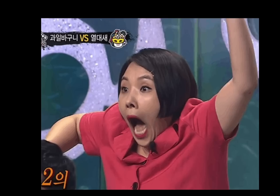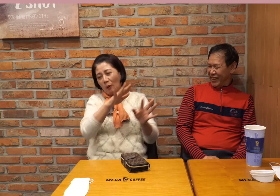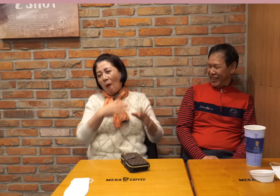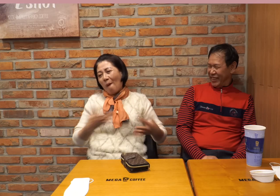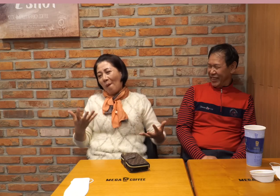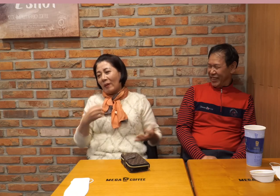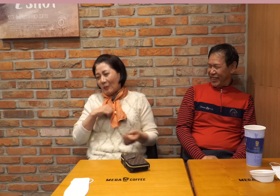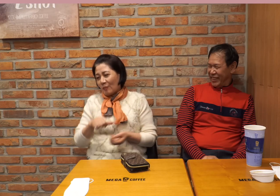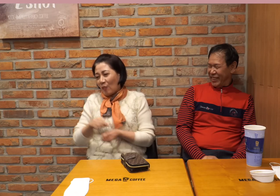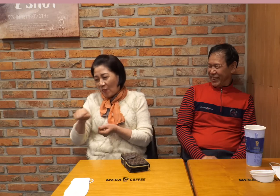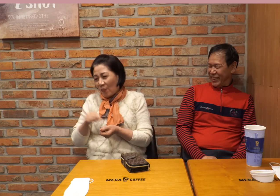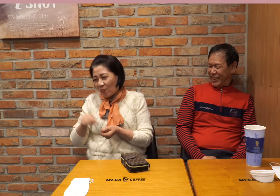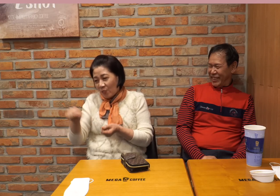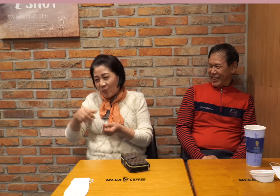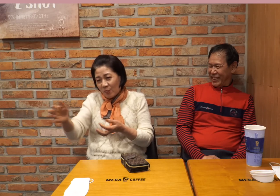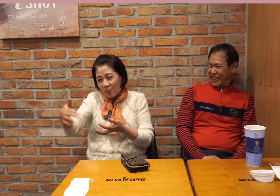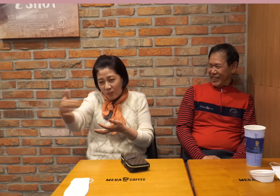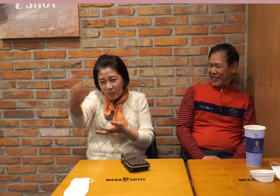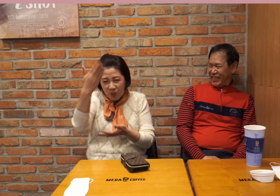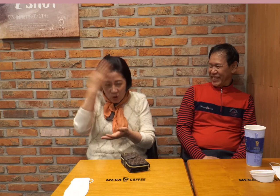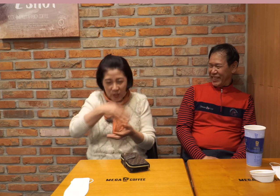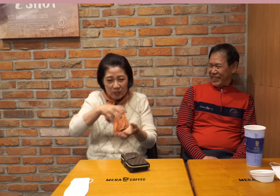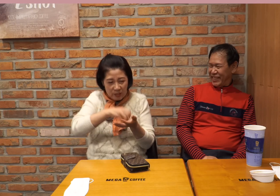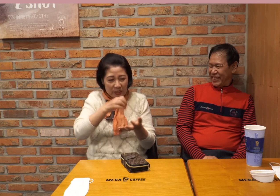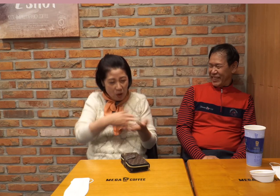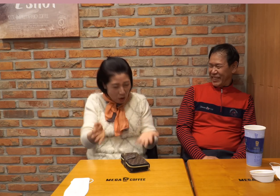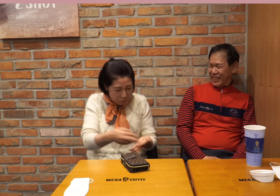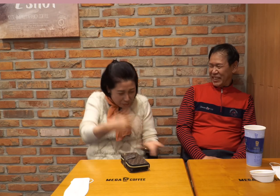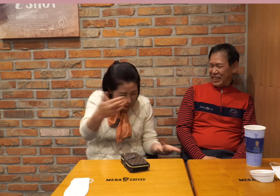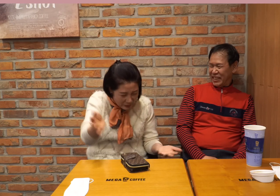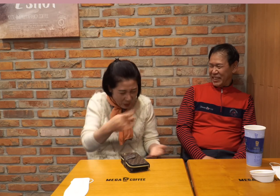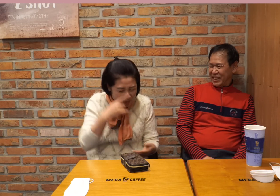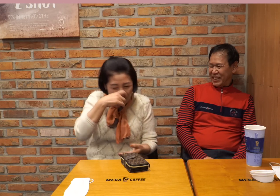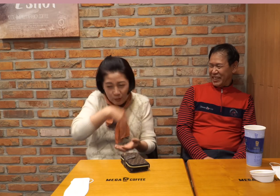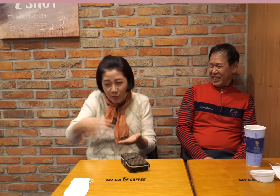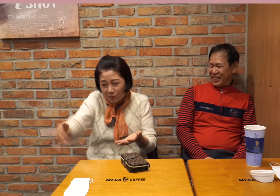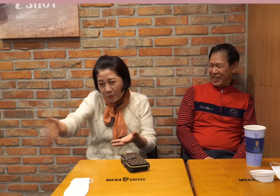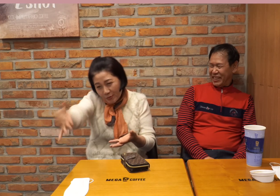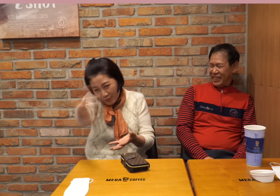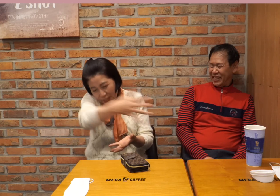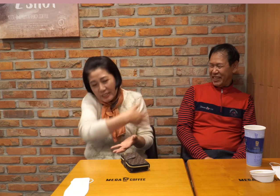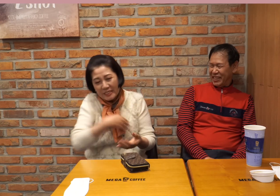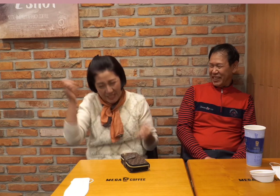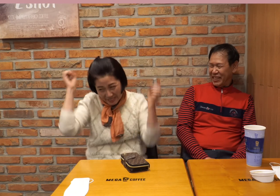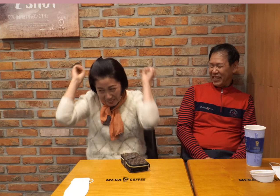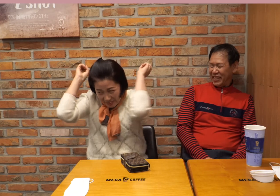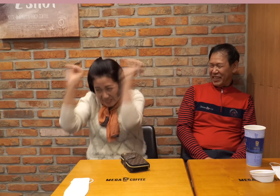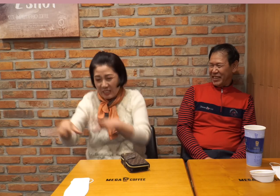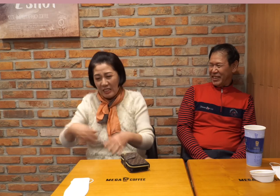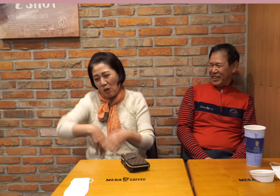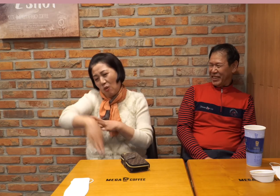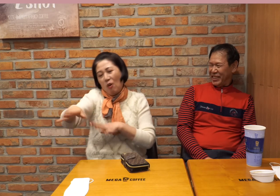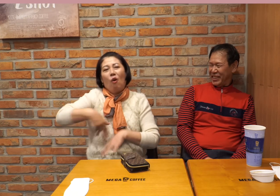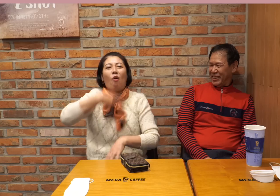I did the cleaning and housework, but there was no washing